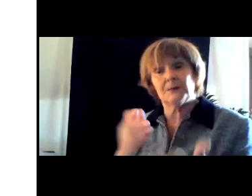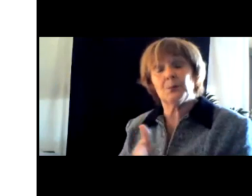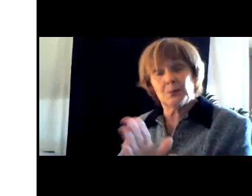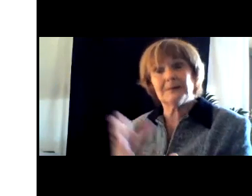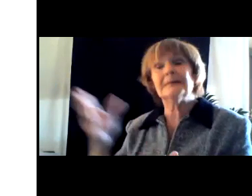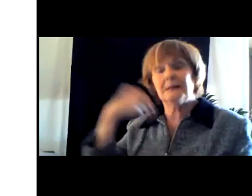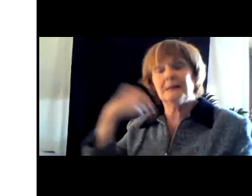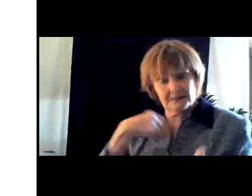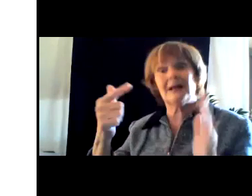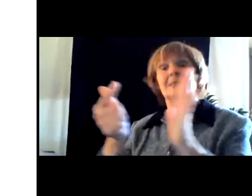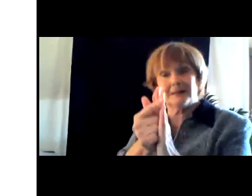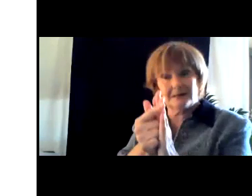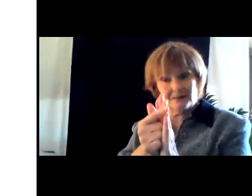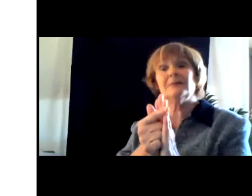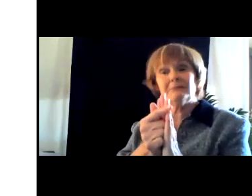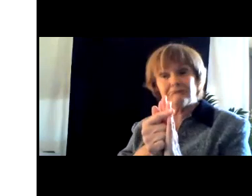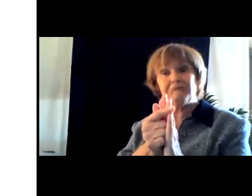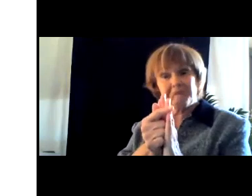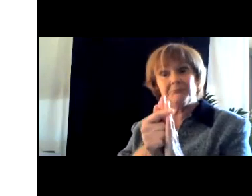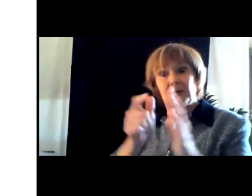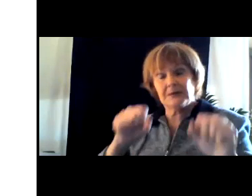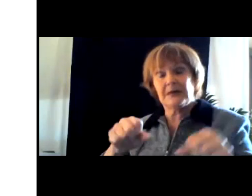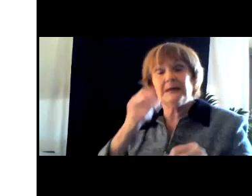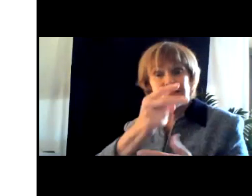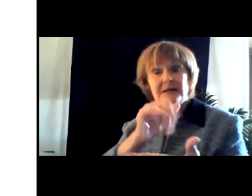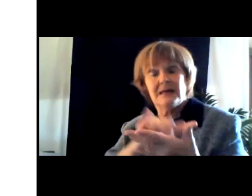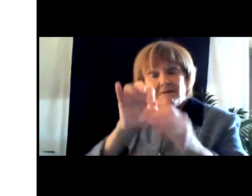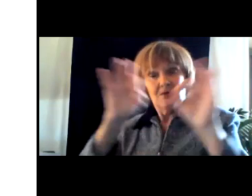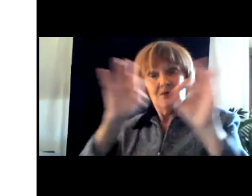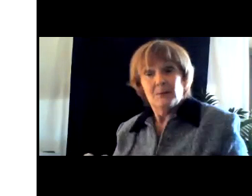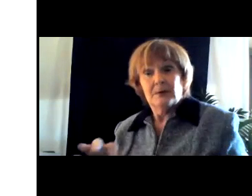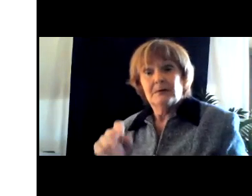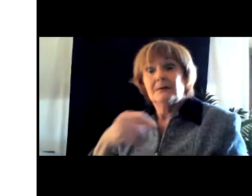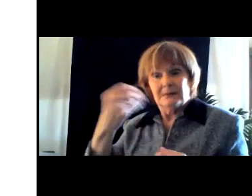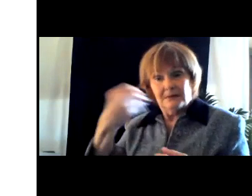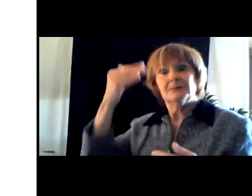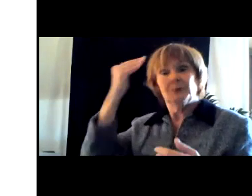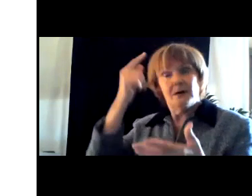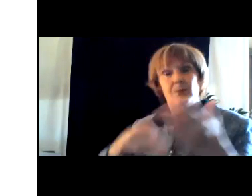to help us remedy disability discrimination during emergencies and disasters, so that's important.